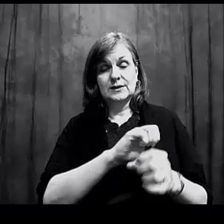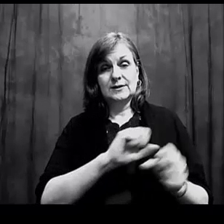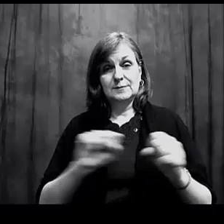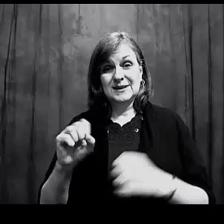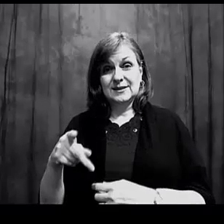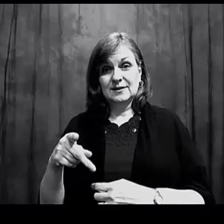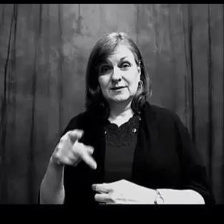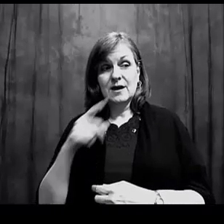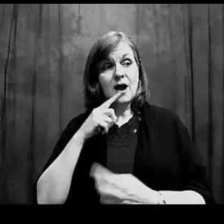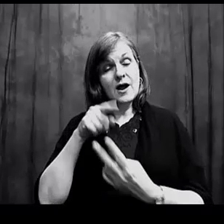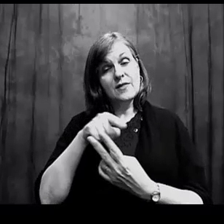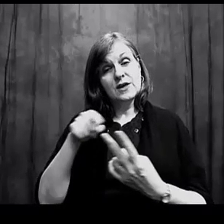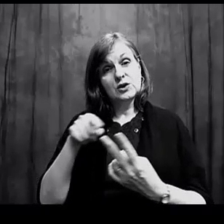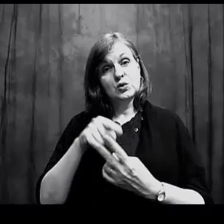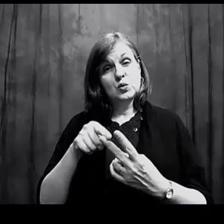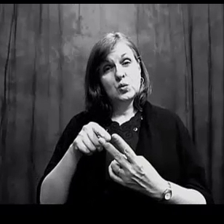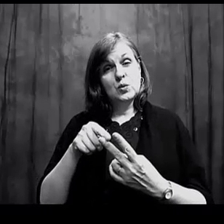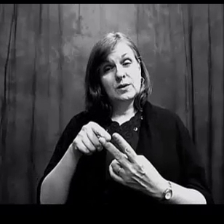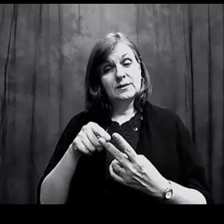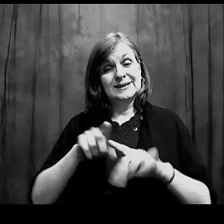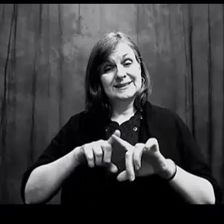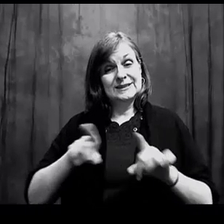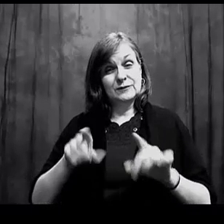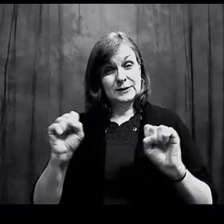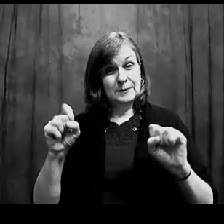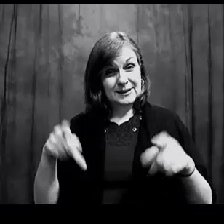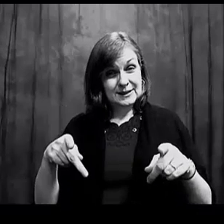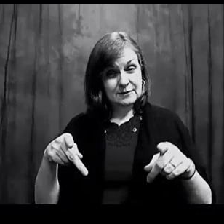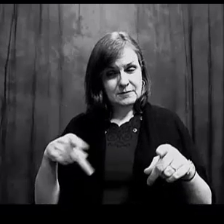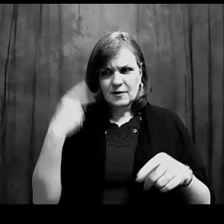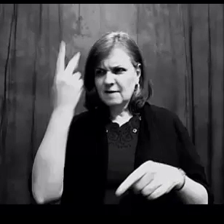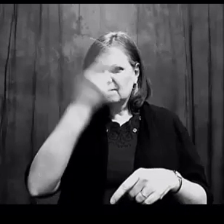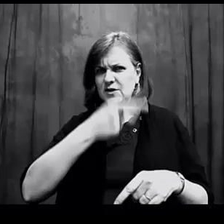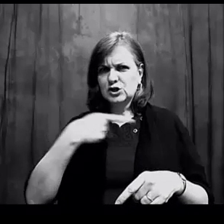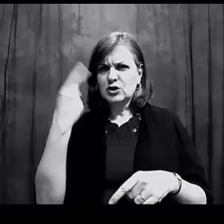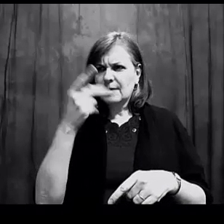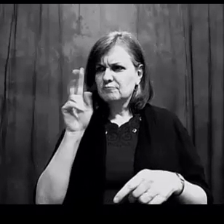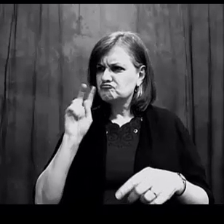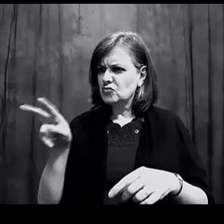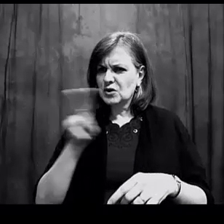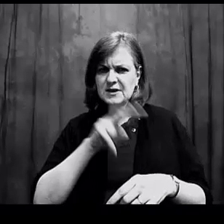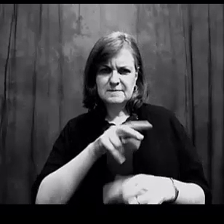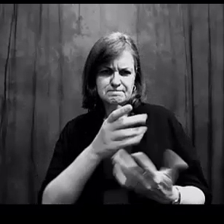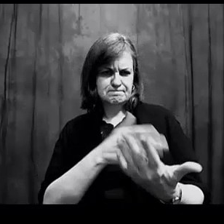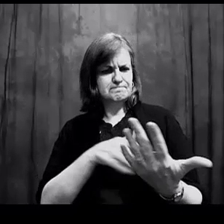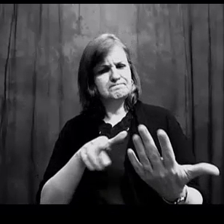are these two different species?? [the owls] based on phenotypes just looking at these